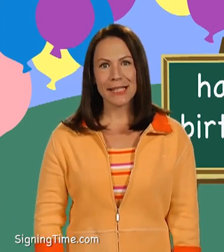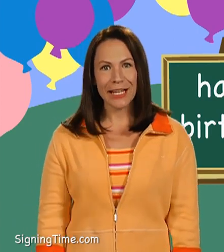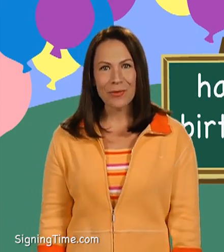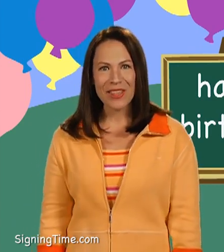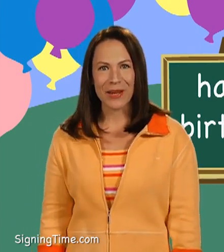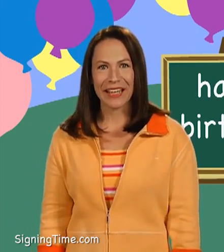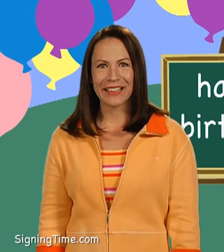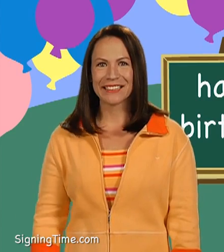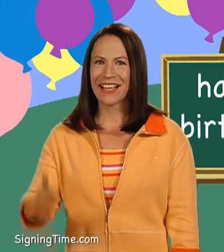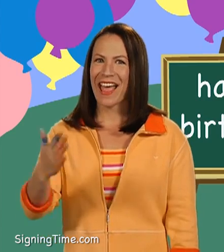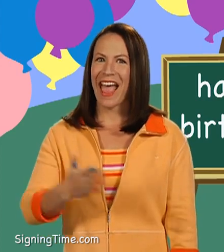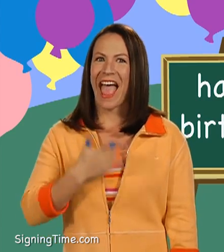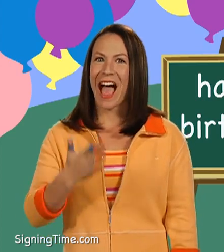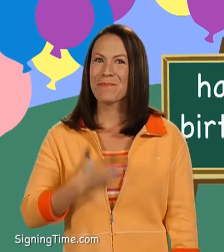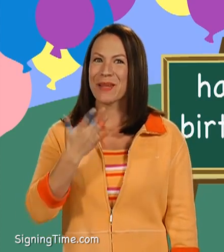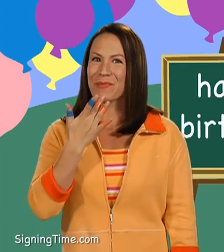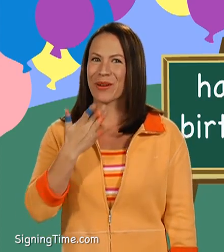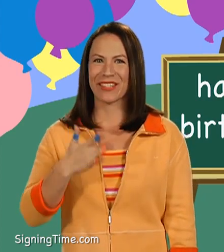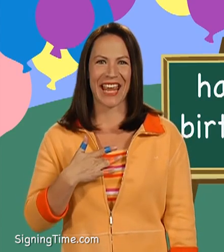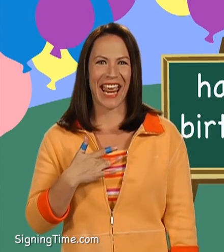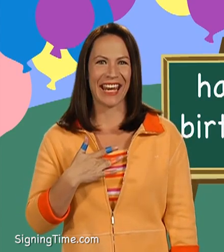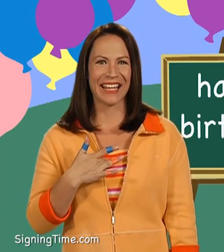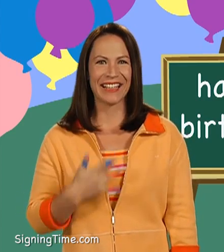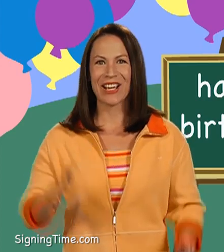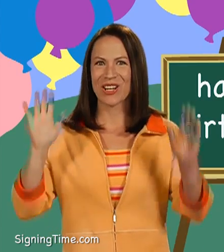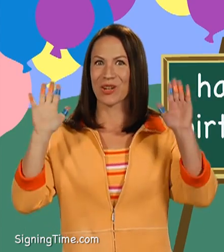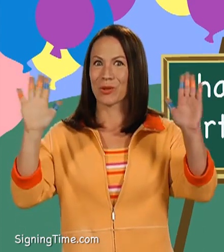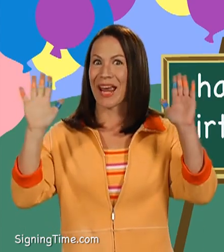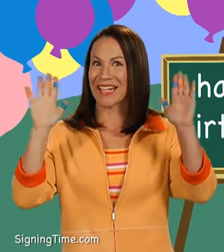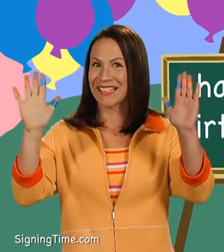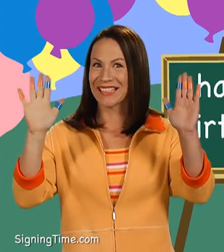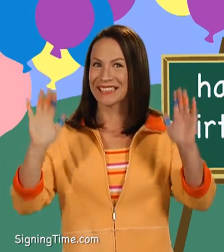Sign it with me. Great.